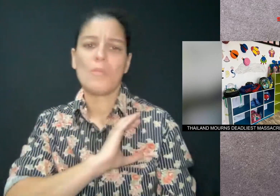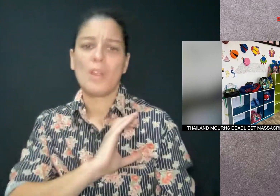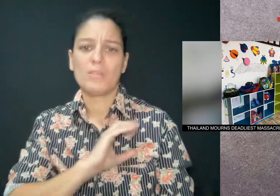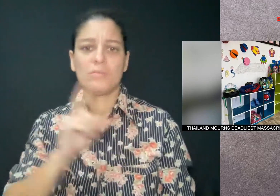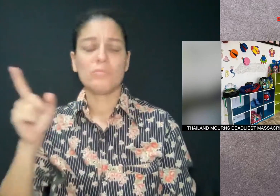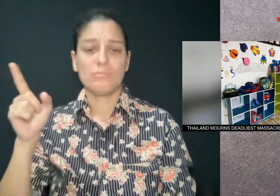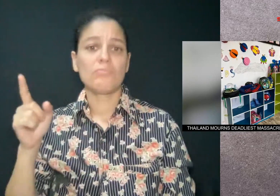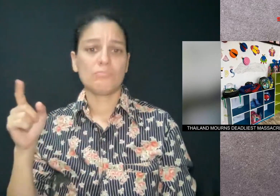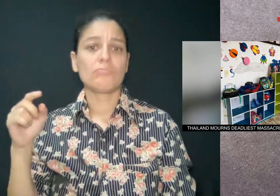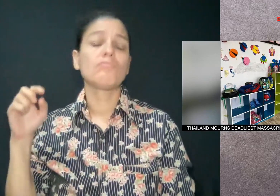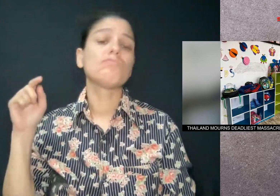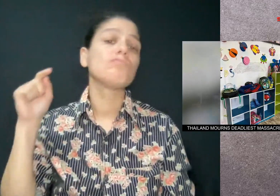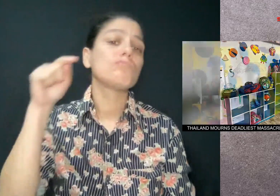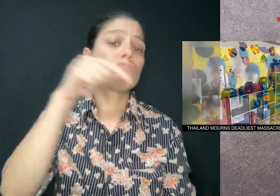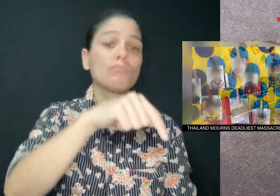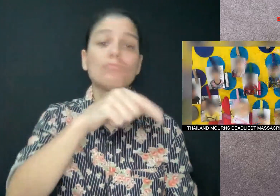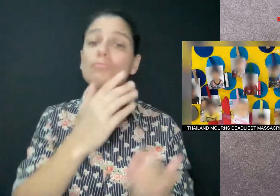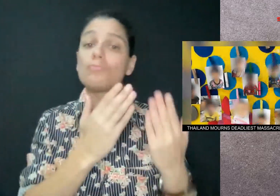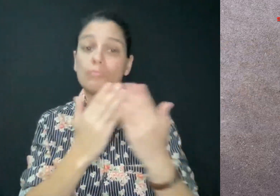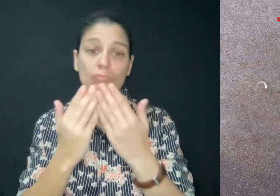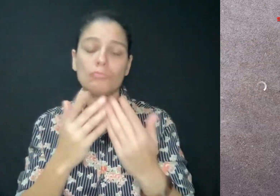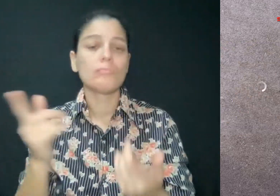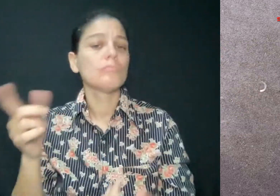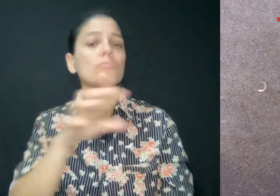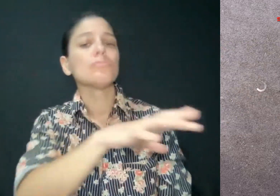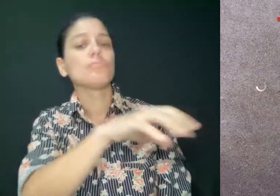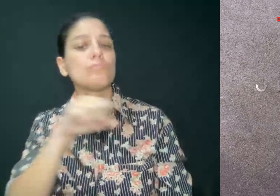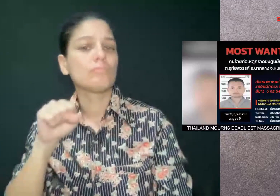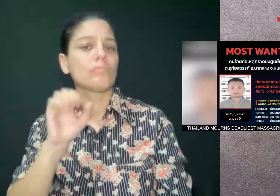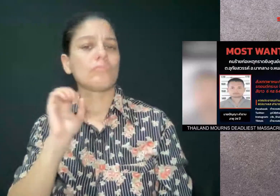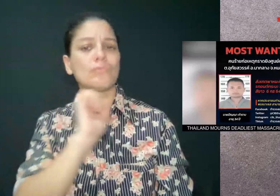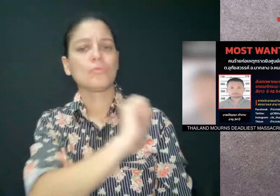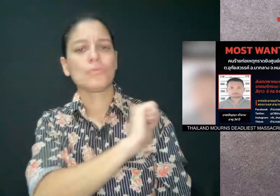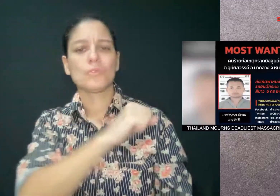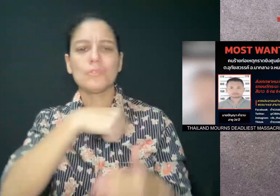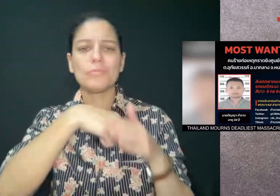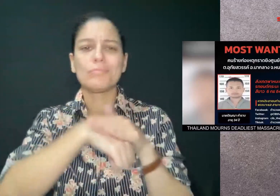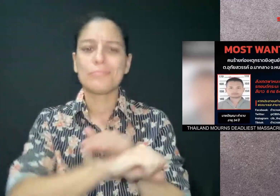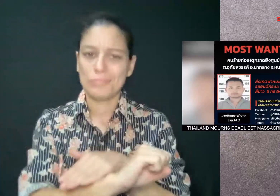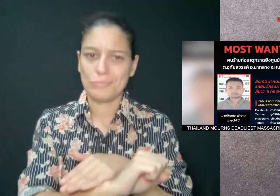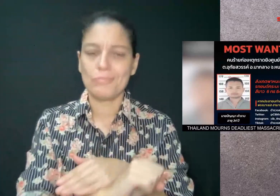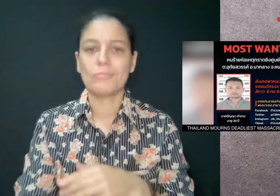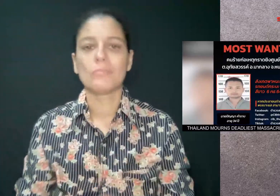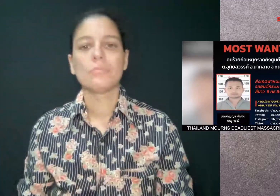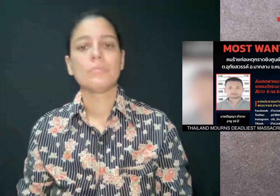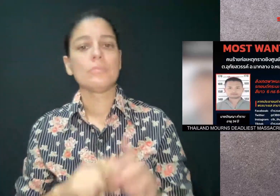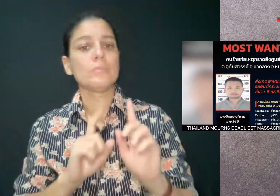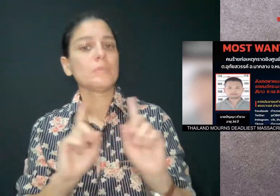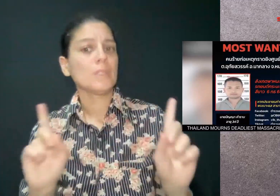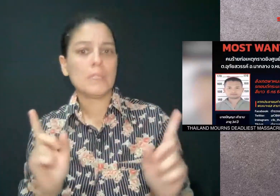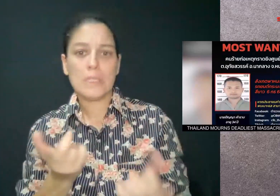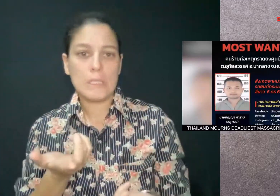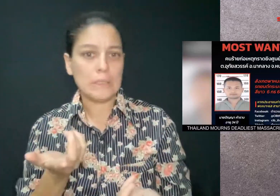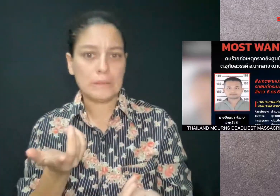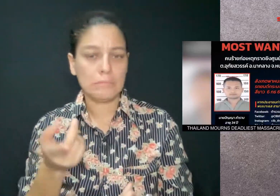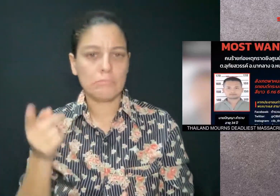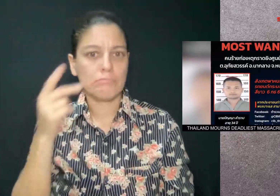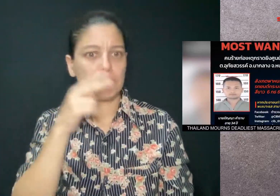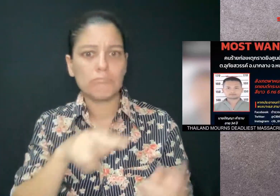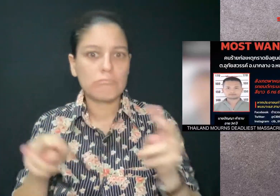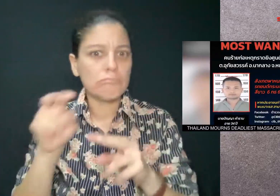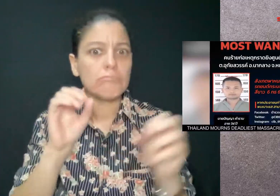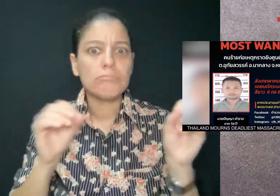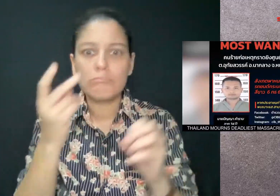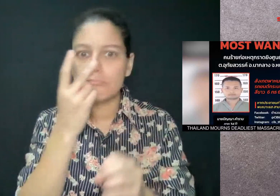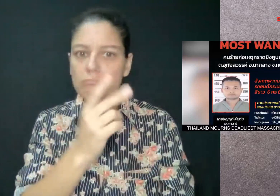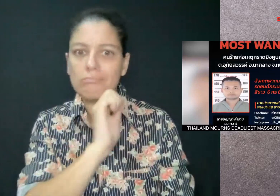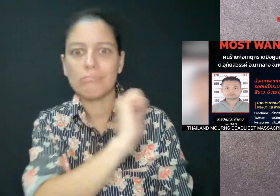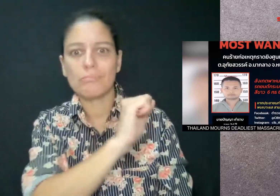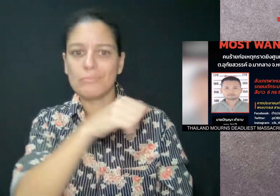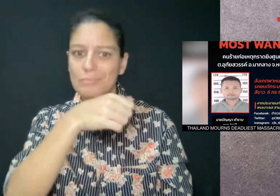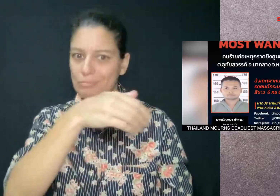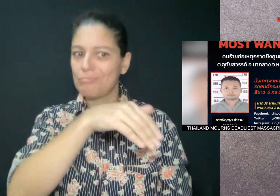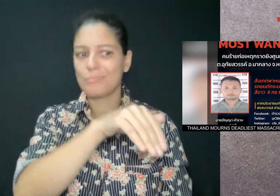to pick up his stepson but when he did not find his child there he went on a stabbing